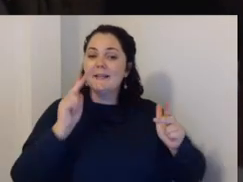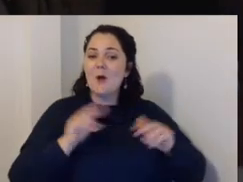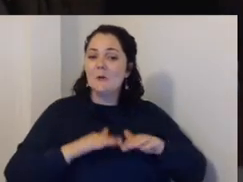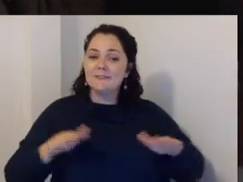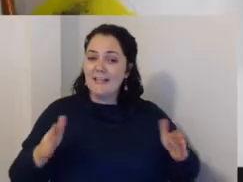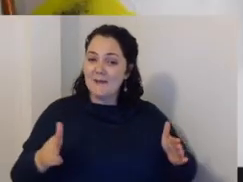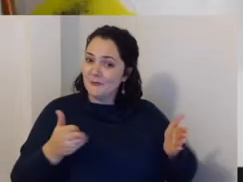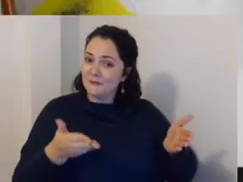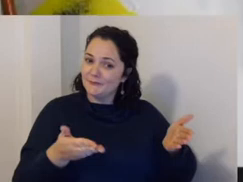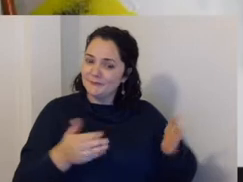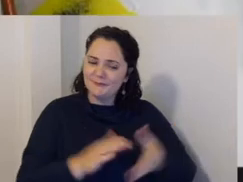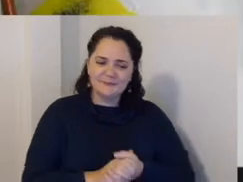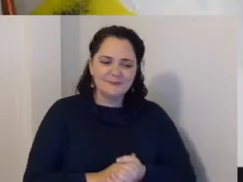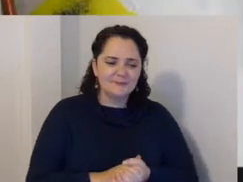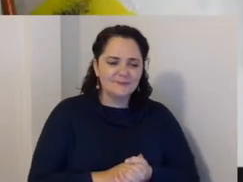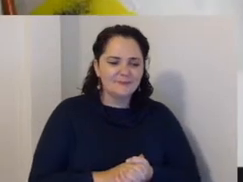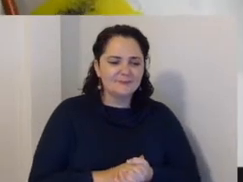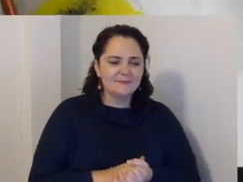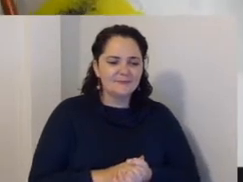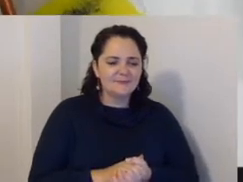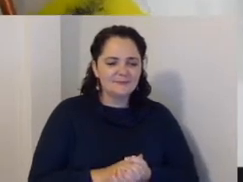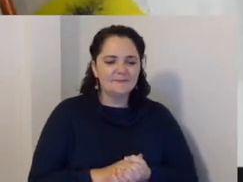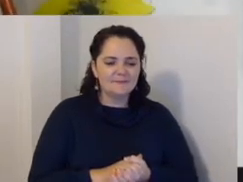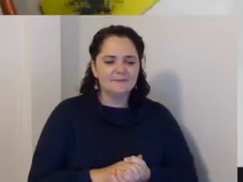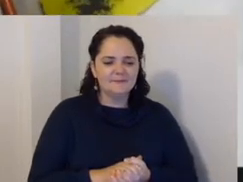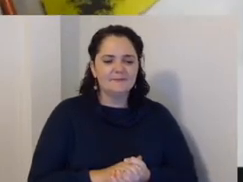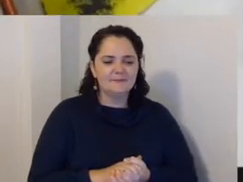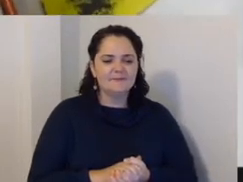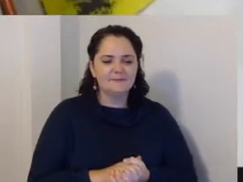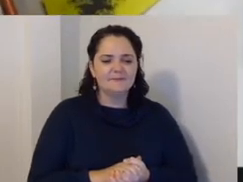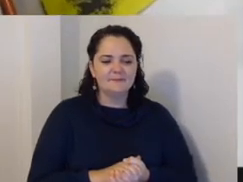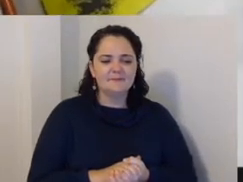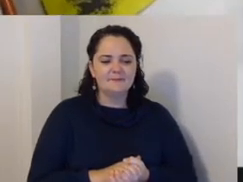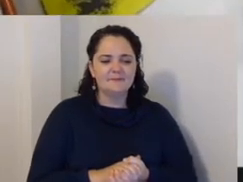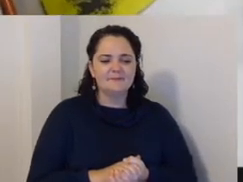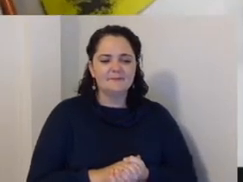okay and there in the demo camera hopefully you can see the way that my drawing, I can't